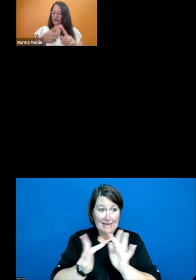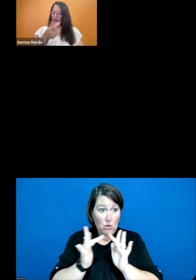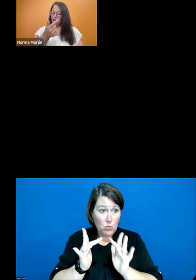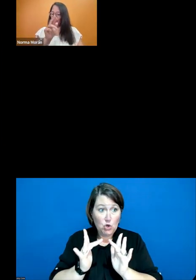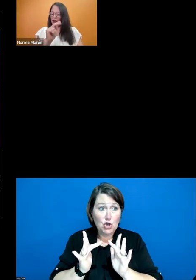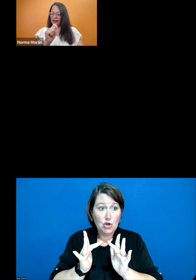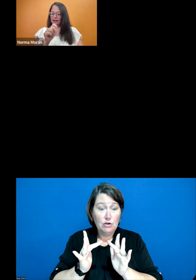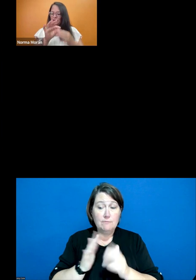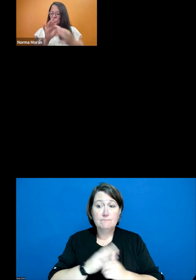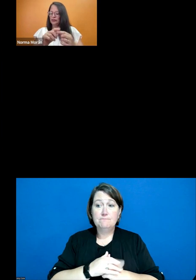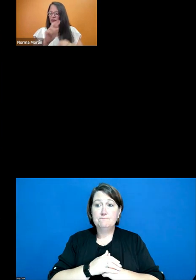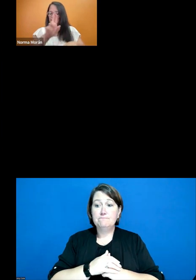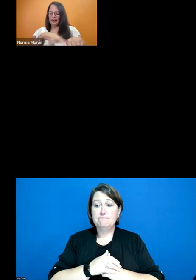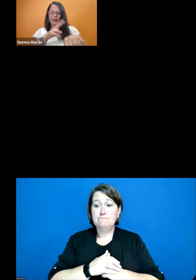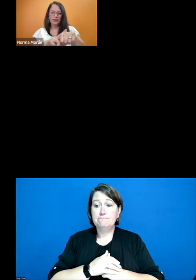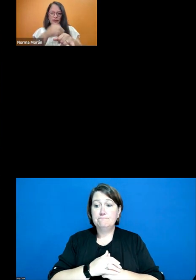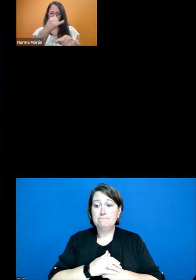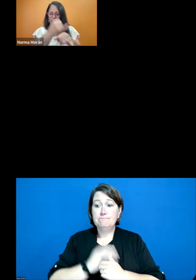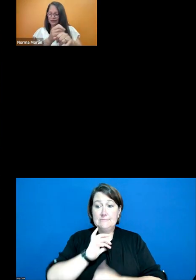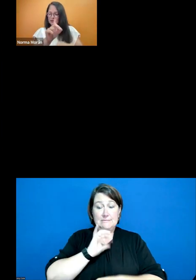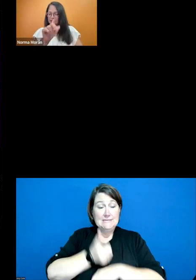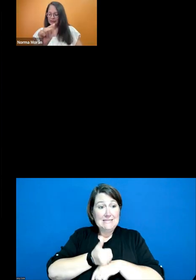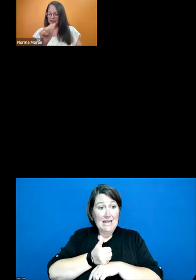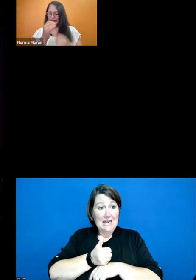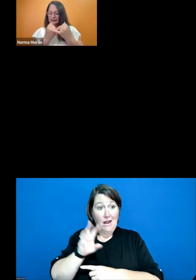Setting up these webinars,